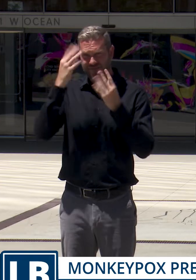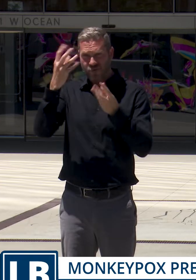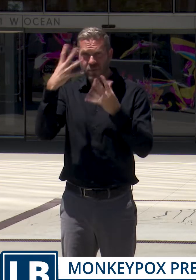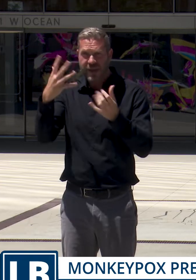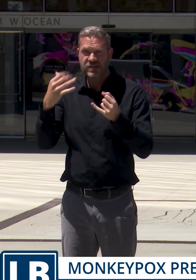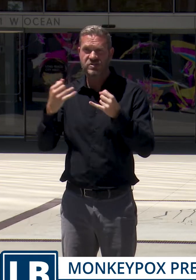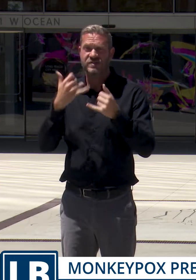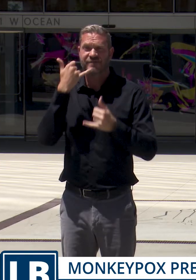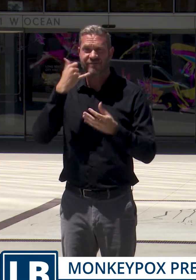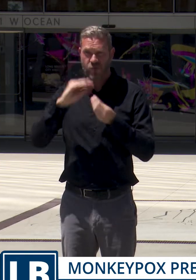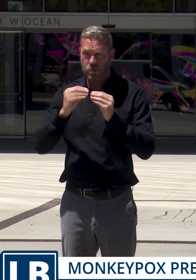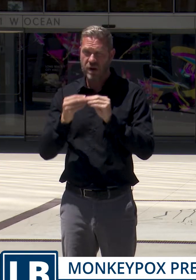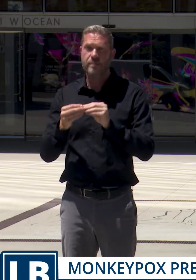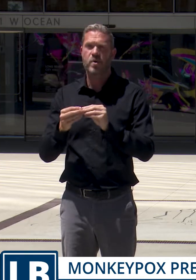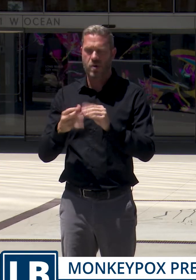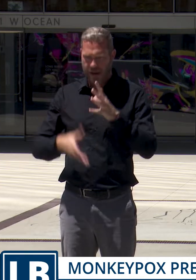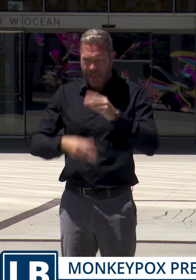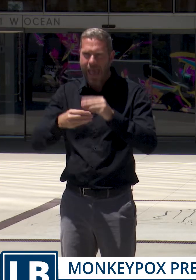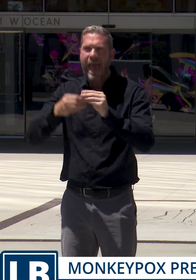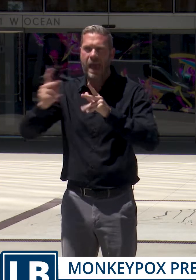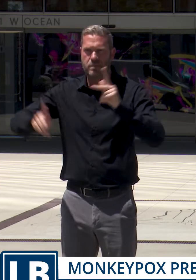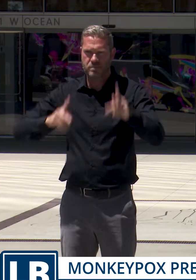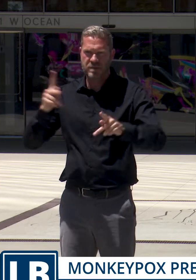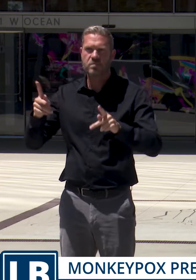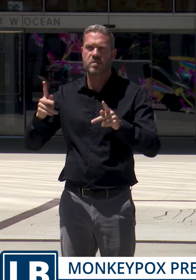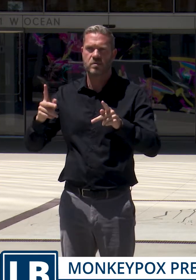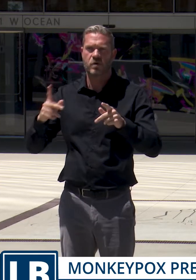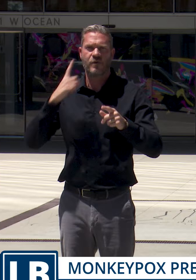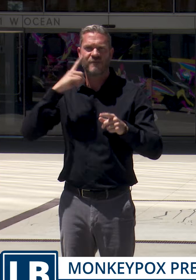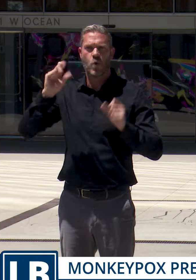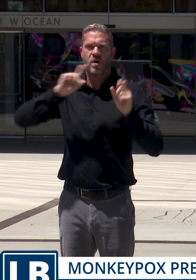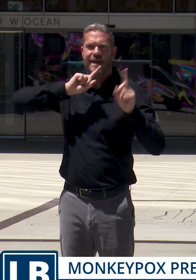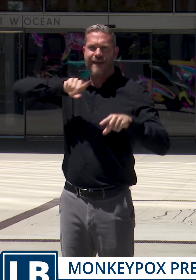we're providing support and getting people connected to the resources that they need to